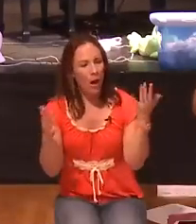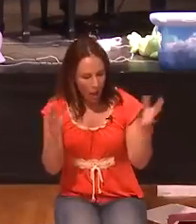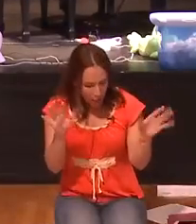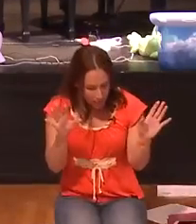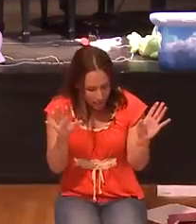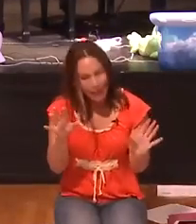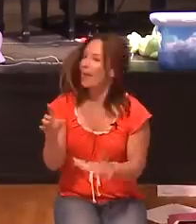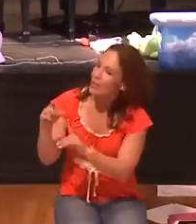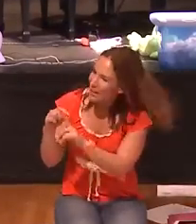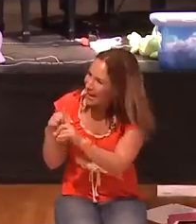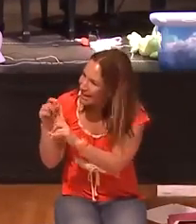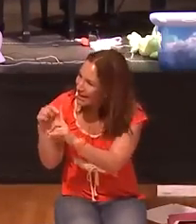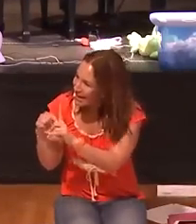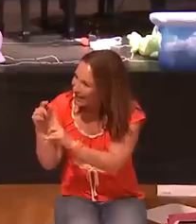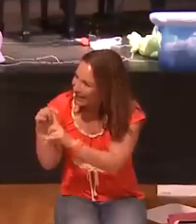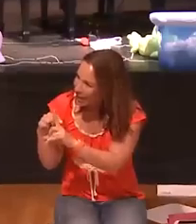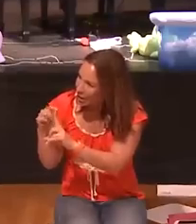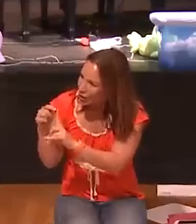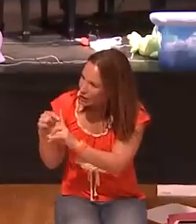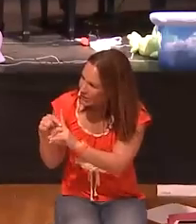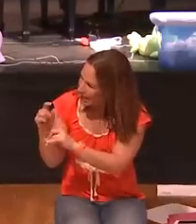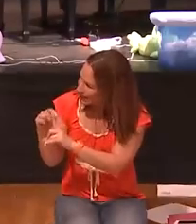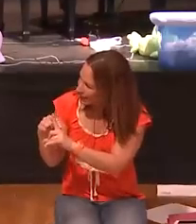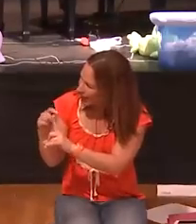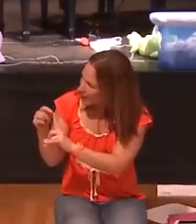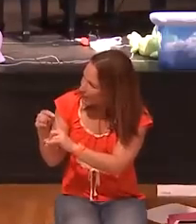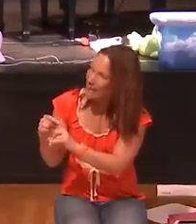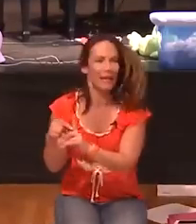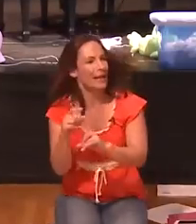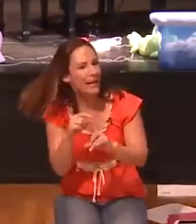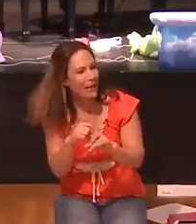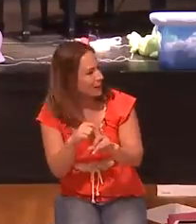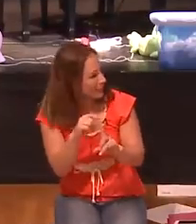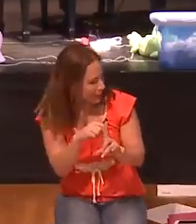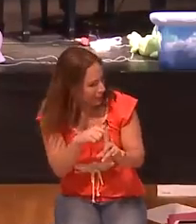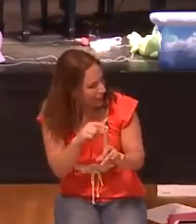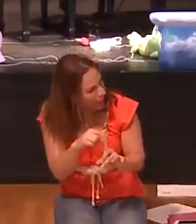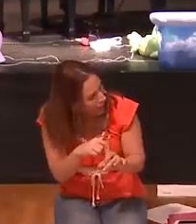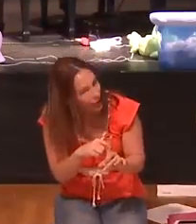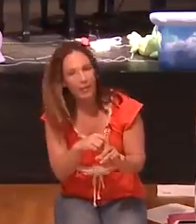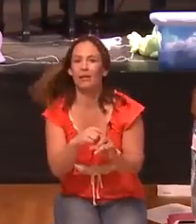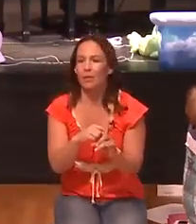We're ALL-DONE and then BANANA. Good signing, yes. BANANA. Very good.